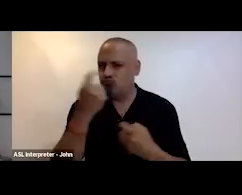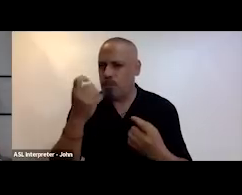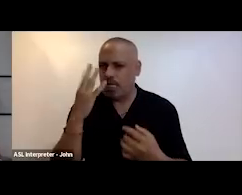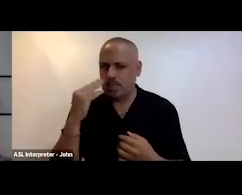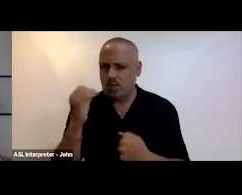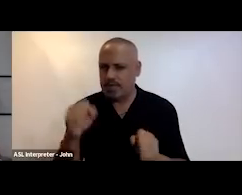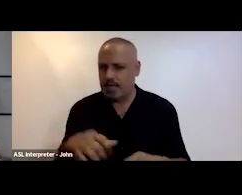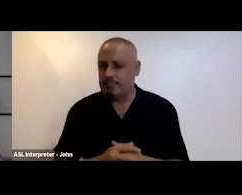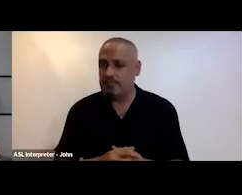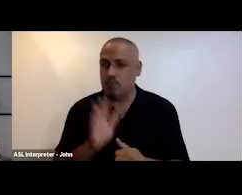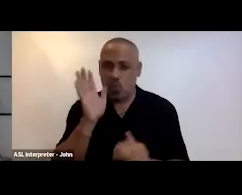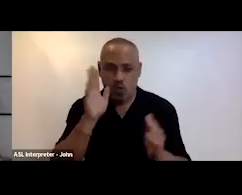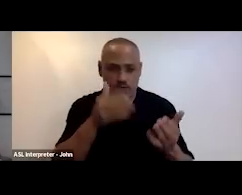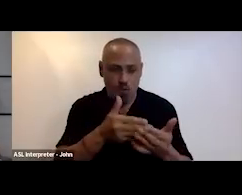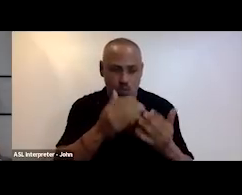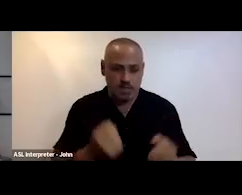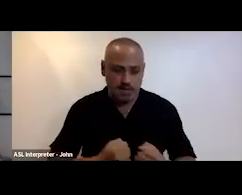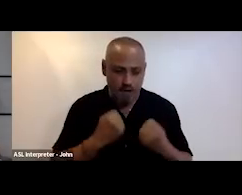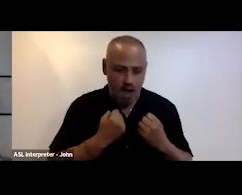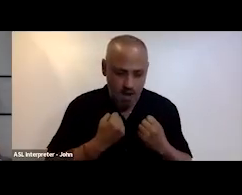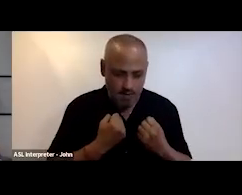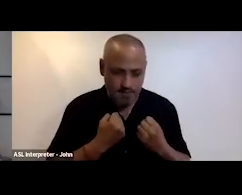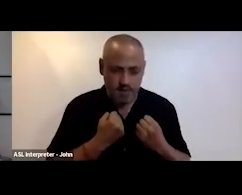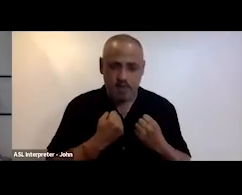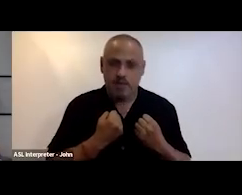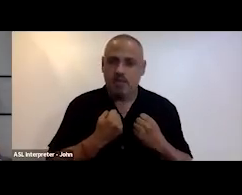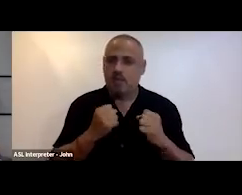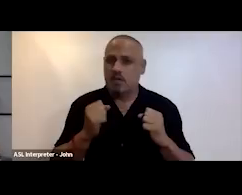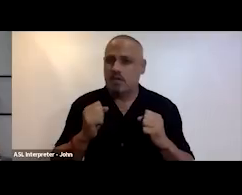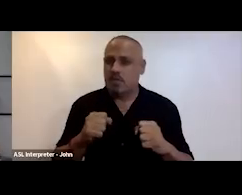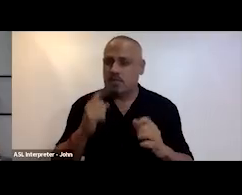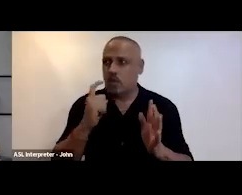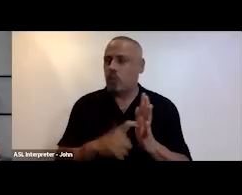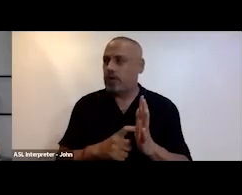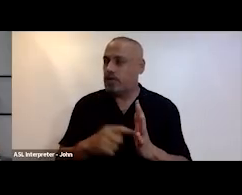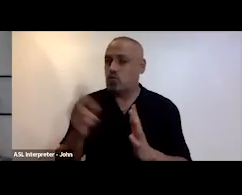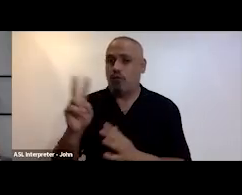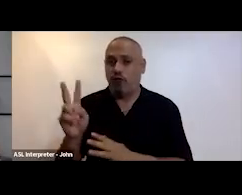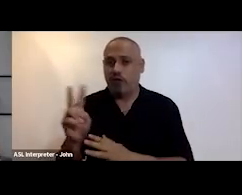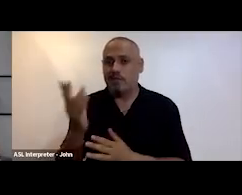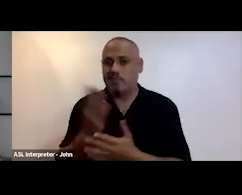because you're focusing on survival, likely to be witness to or victim of some form of violence,